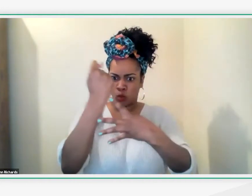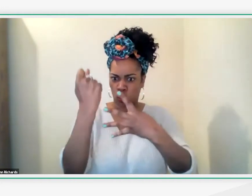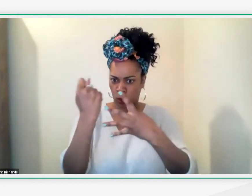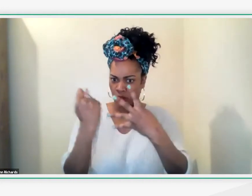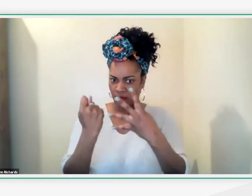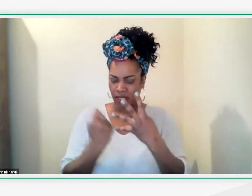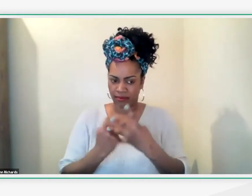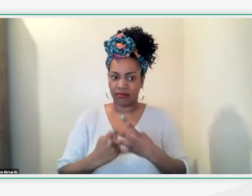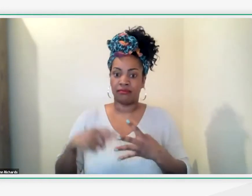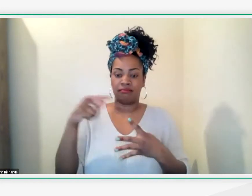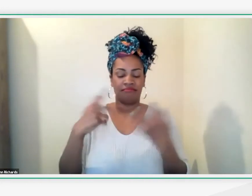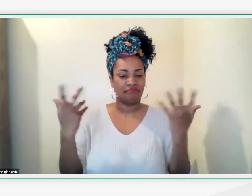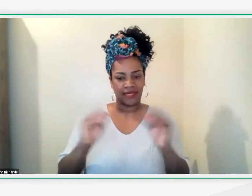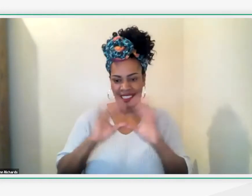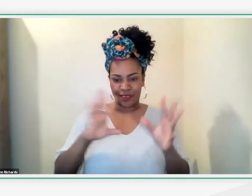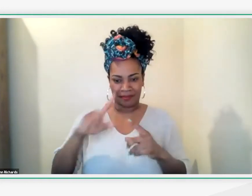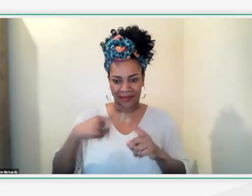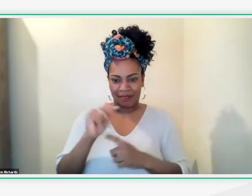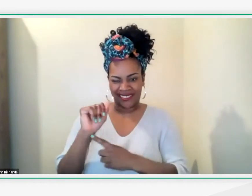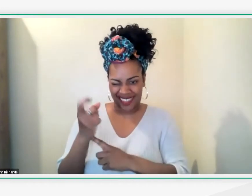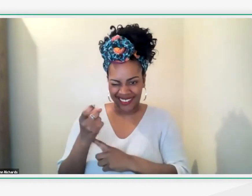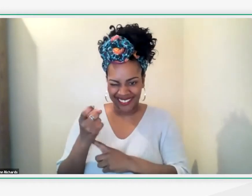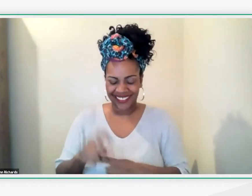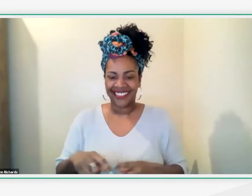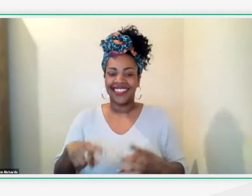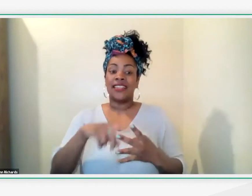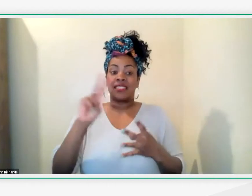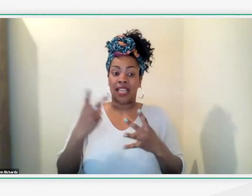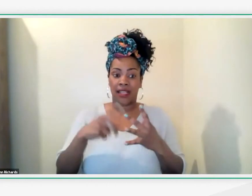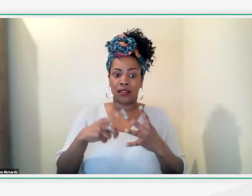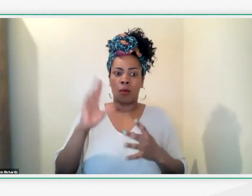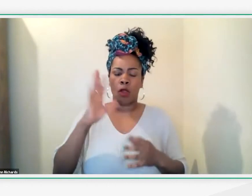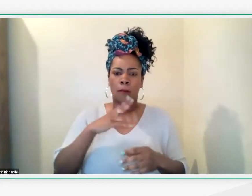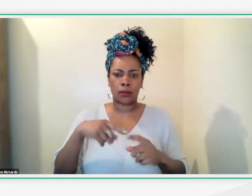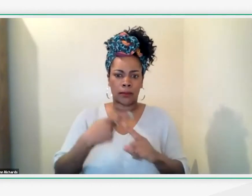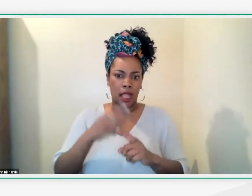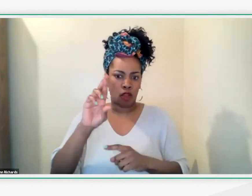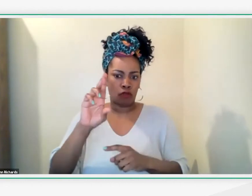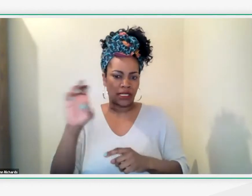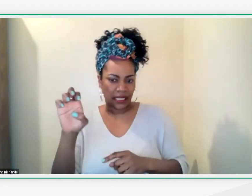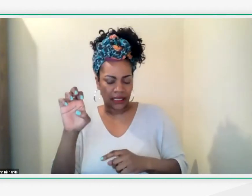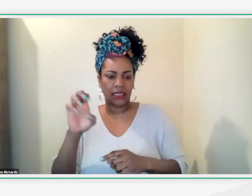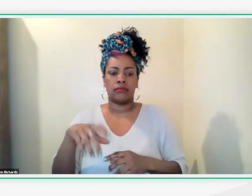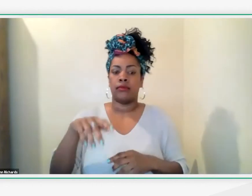So, as you can see, we have 4 Tuesdays this month. And, clearly, the focus is on taxes for